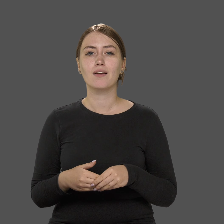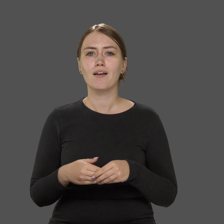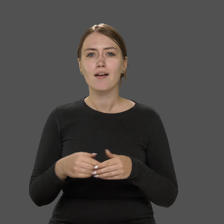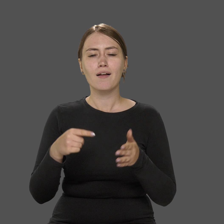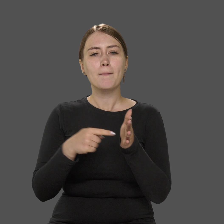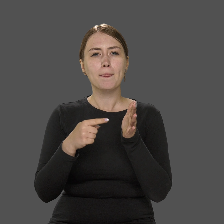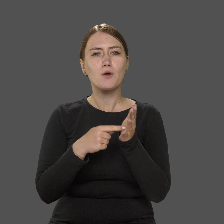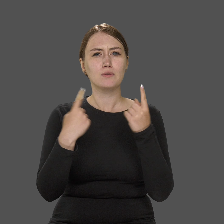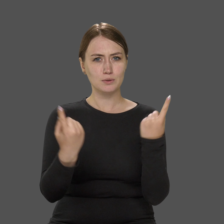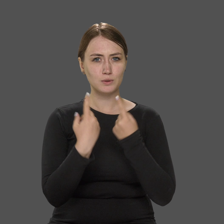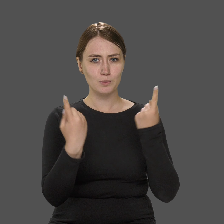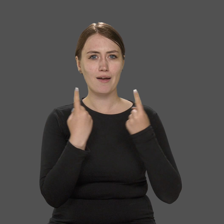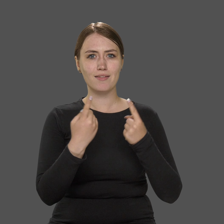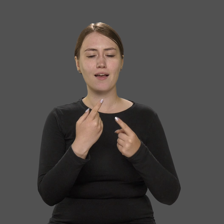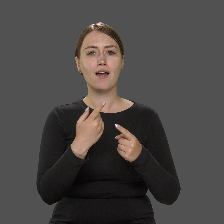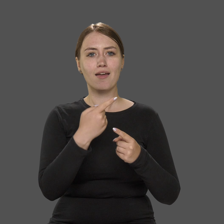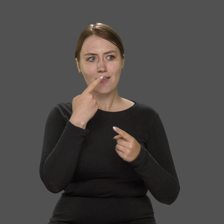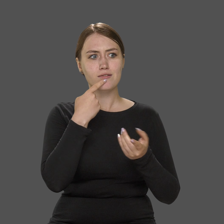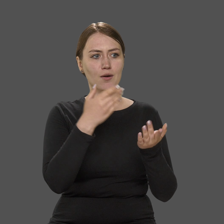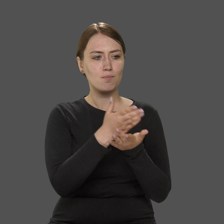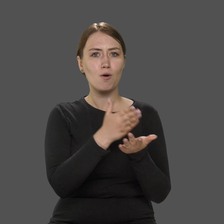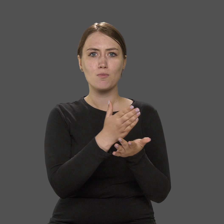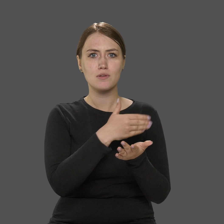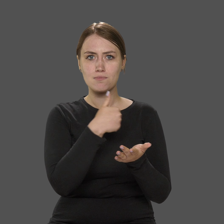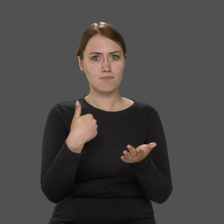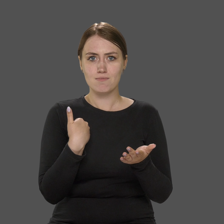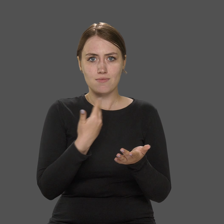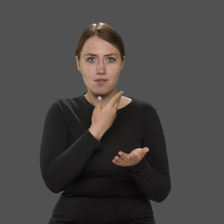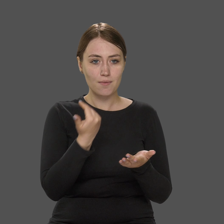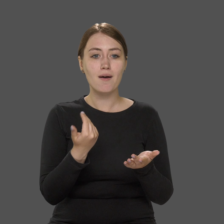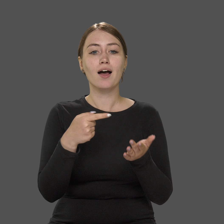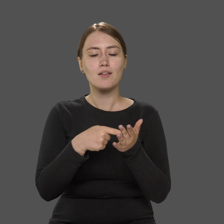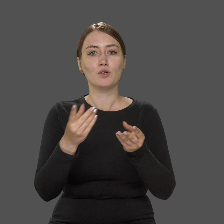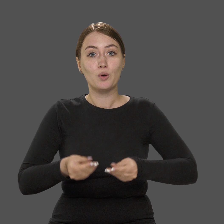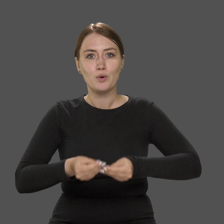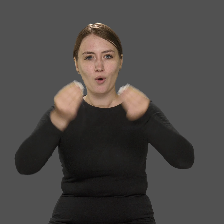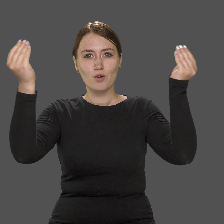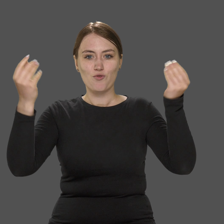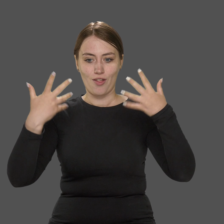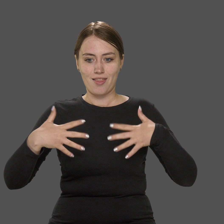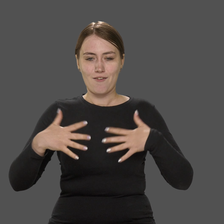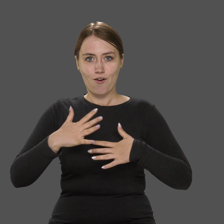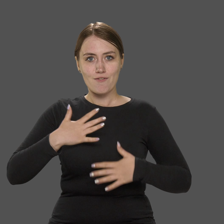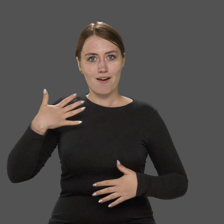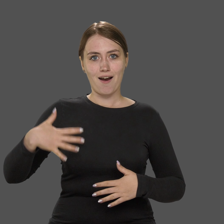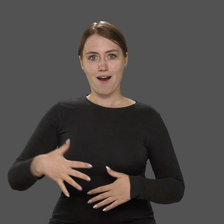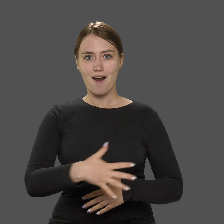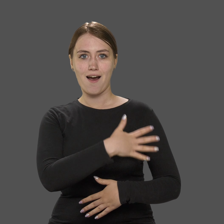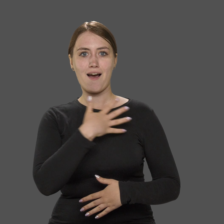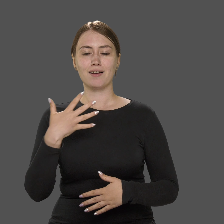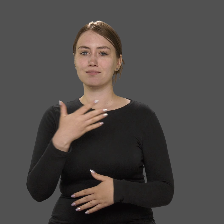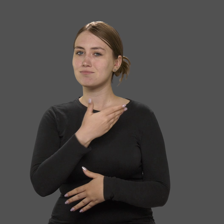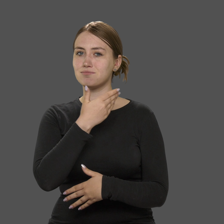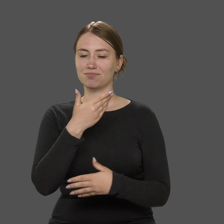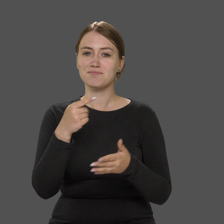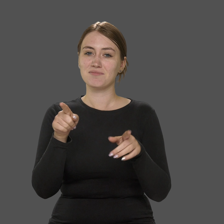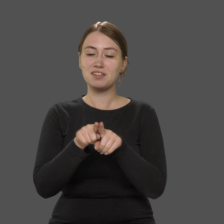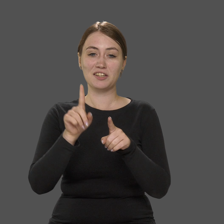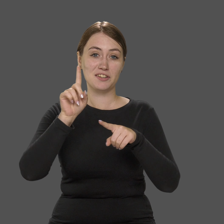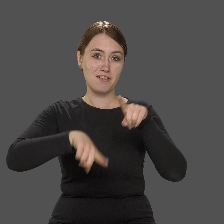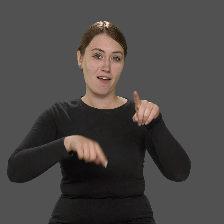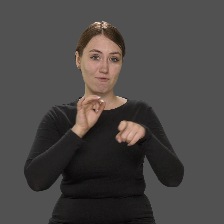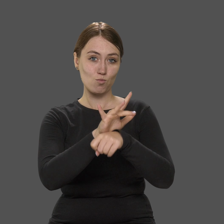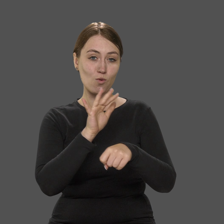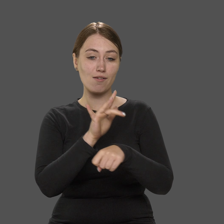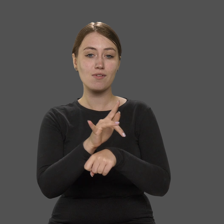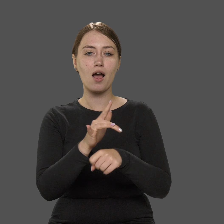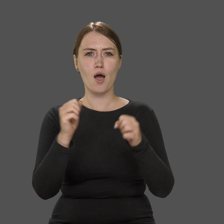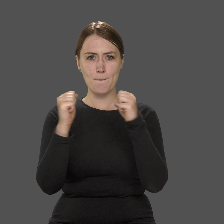Linguistic deprivation affects neurological development.